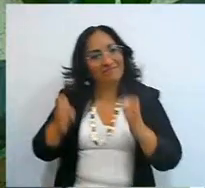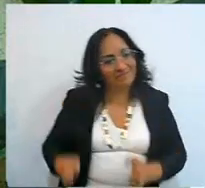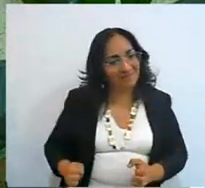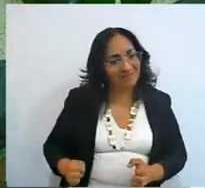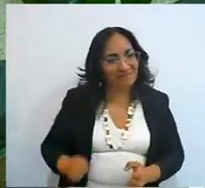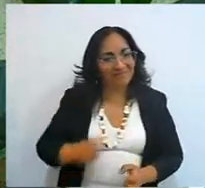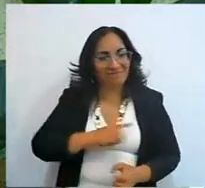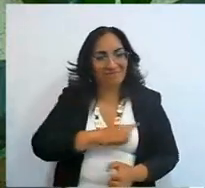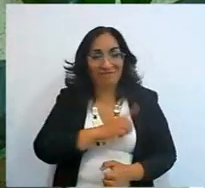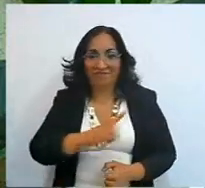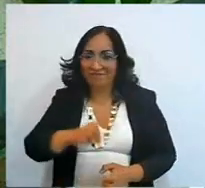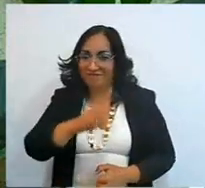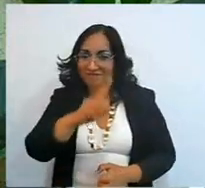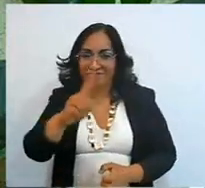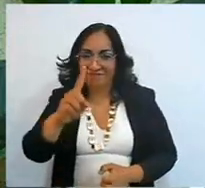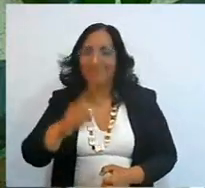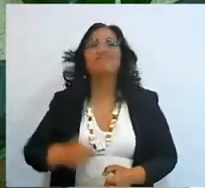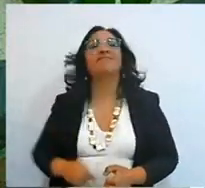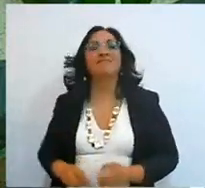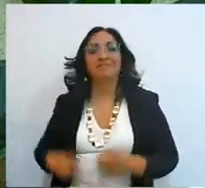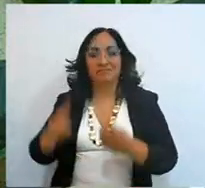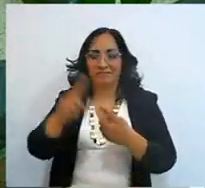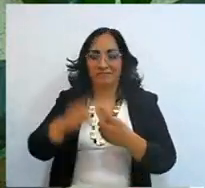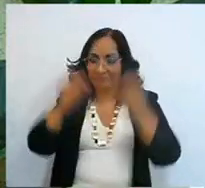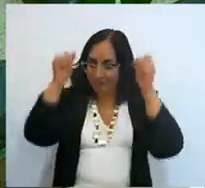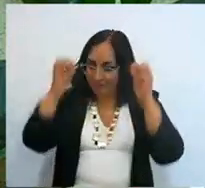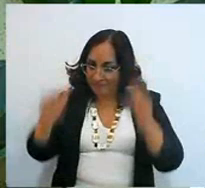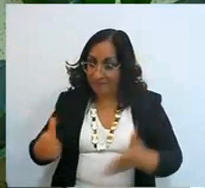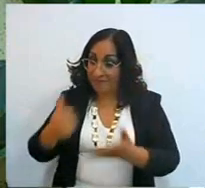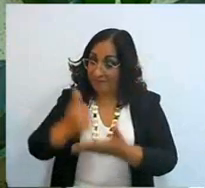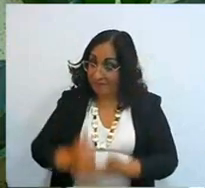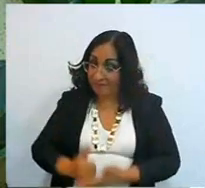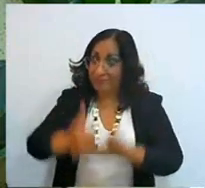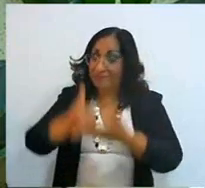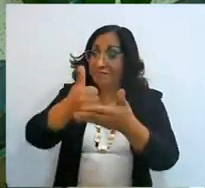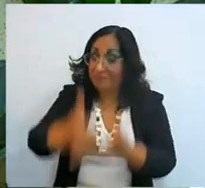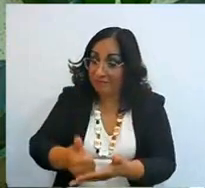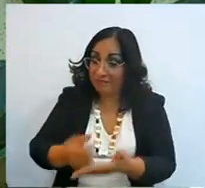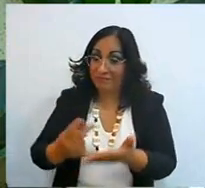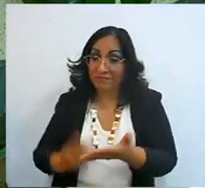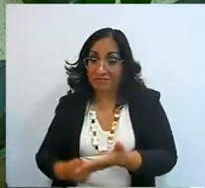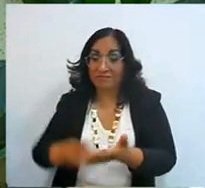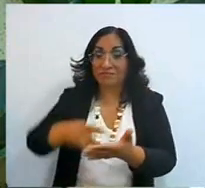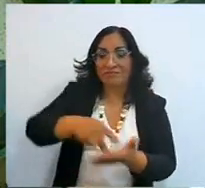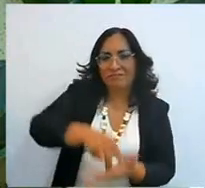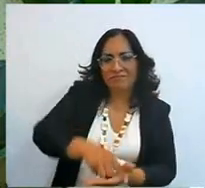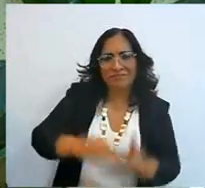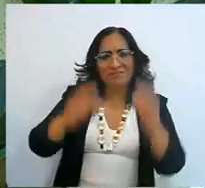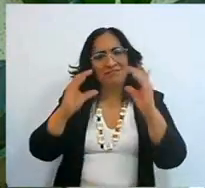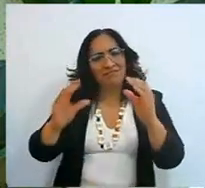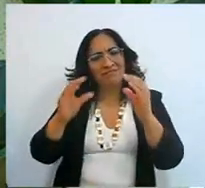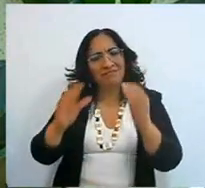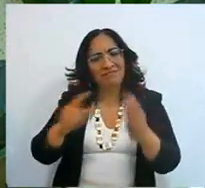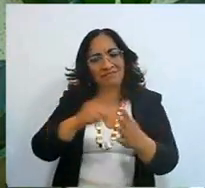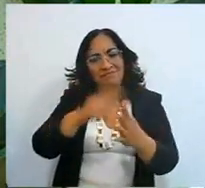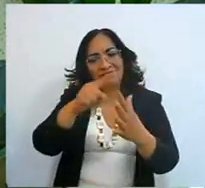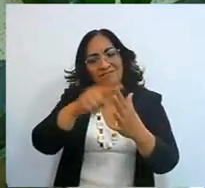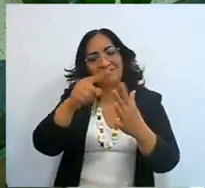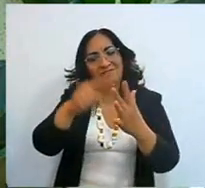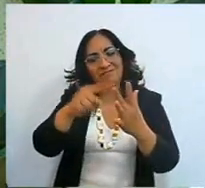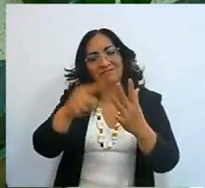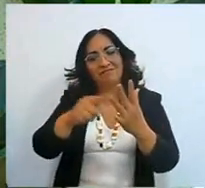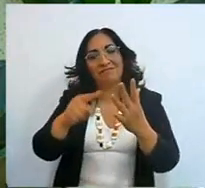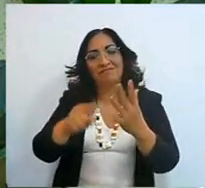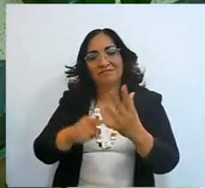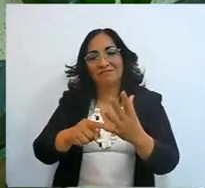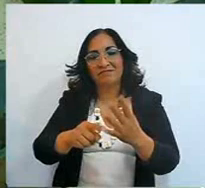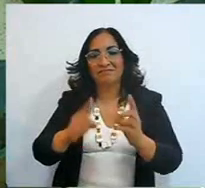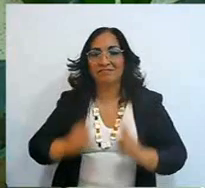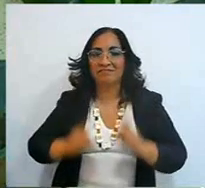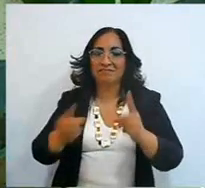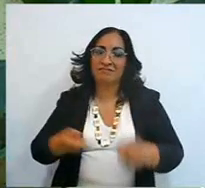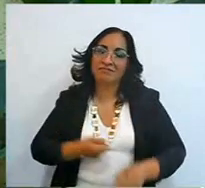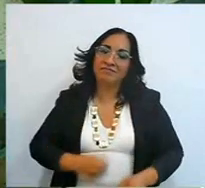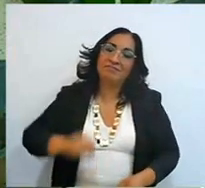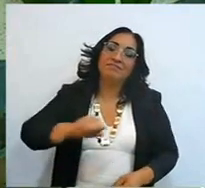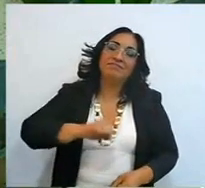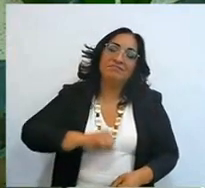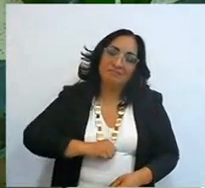Look there are four, bless you, help you, lift you up, keep you, the fifth comes to heal you,